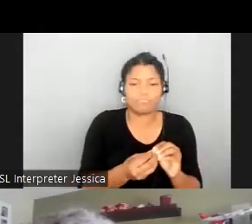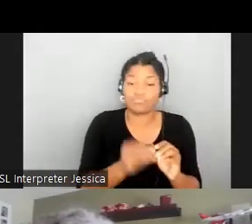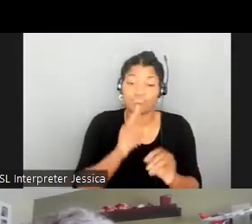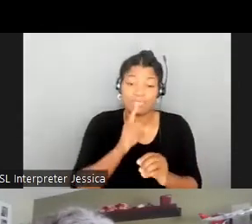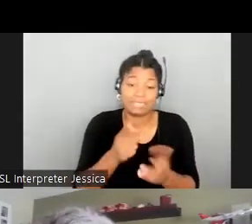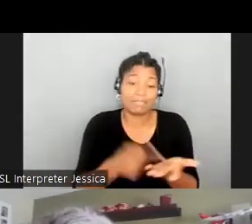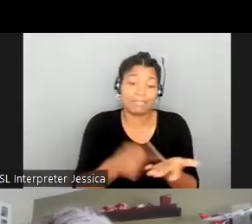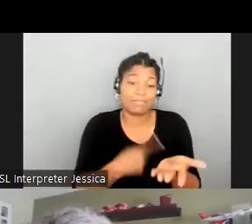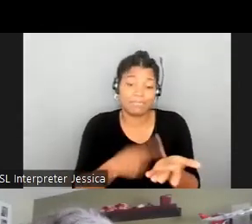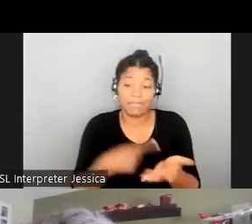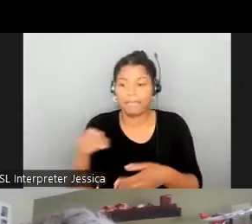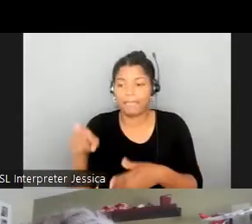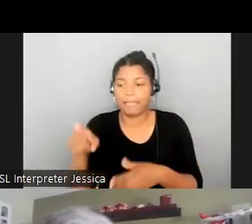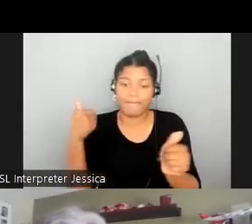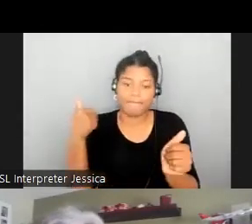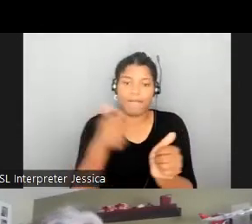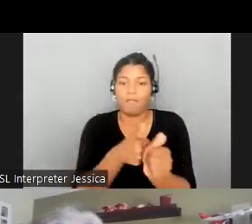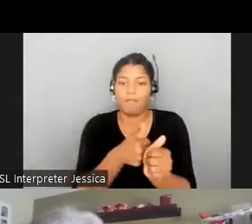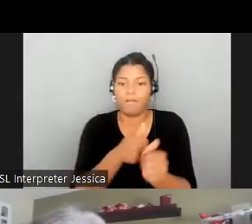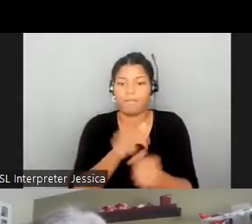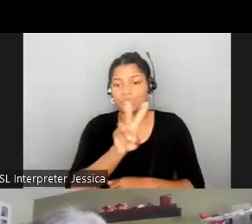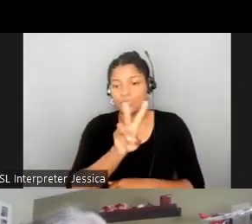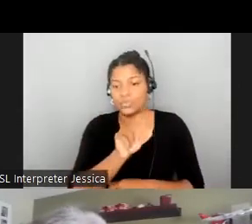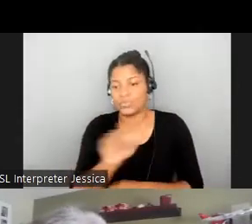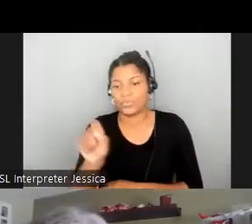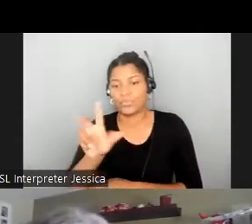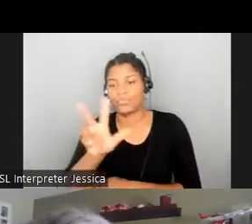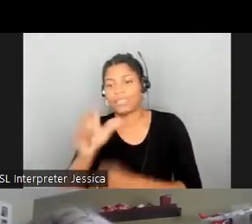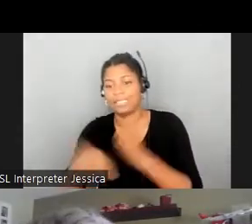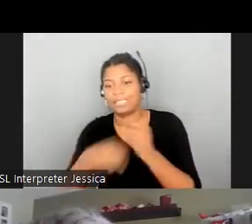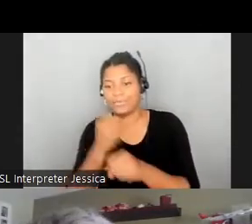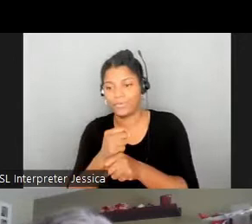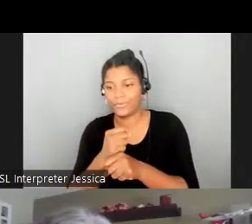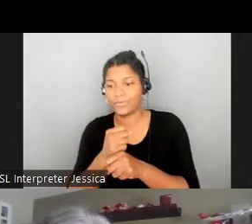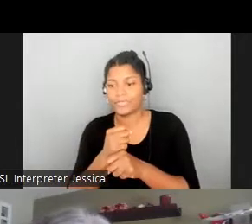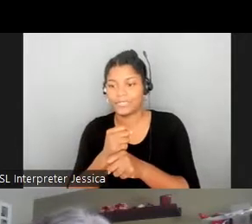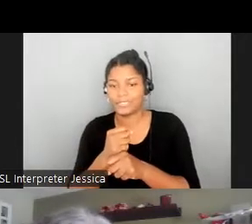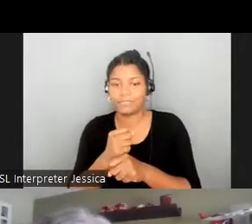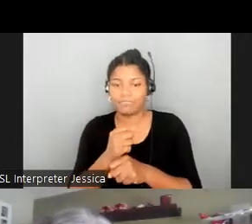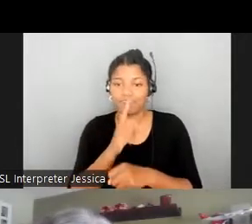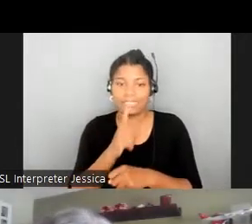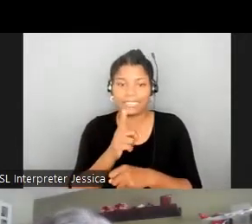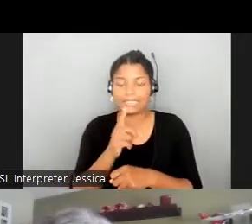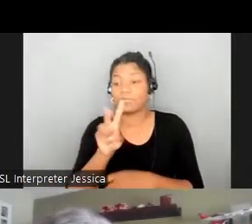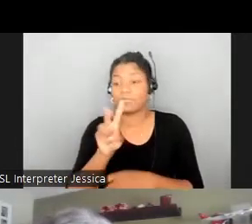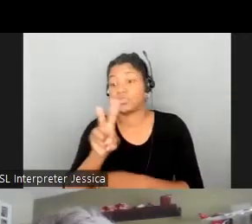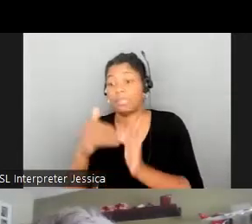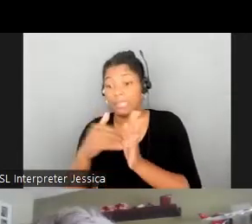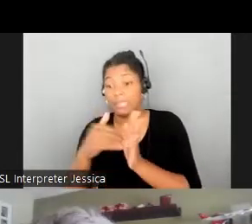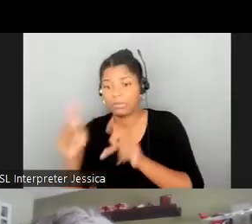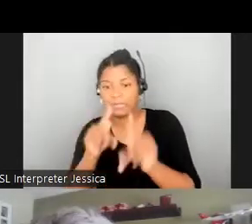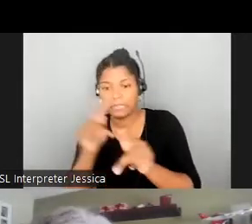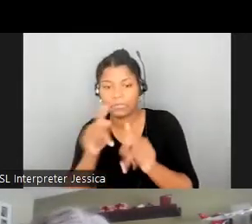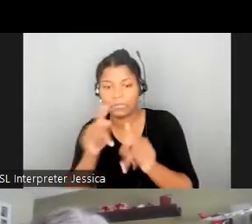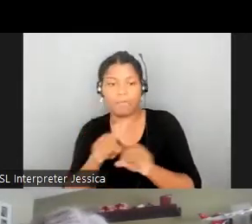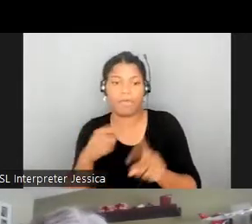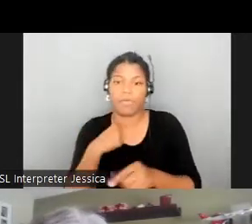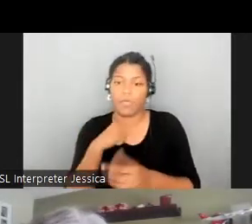It is a lot more personal contact, including going into their homes.